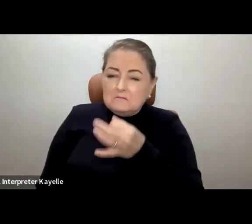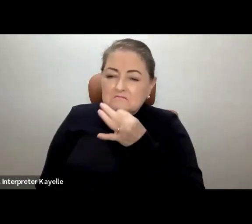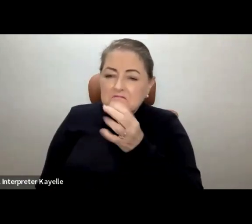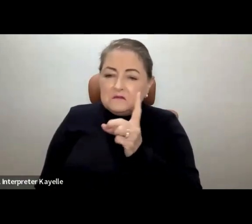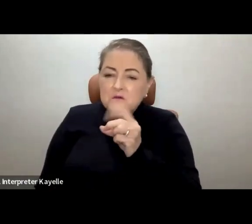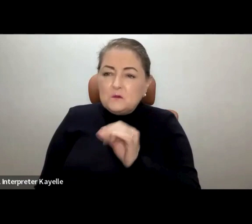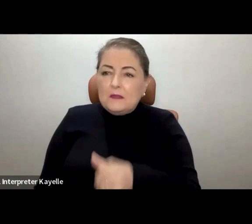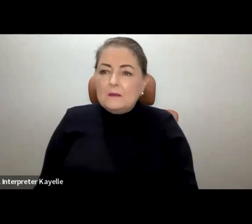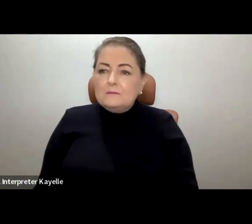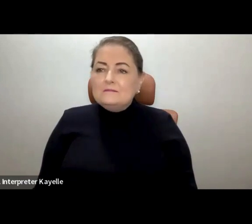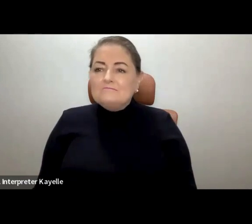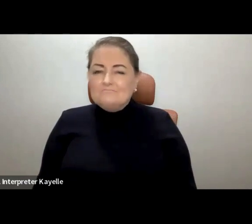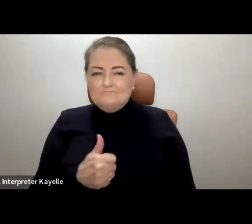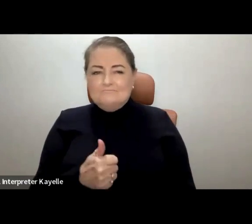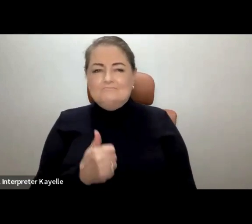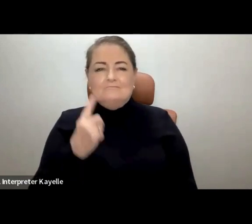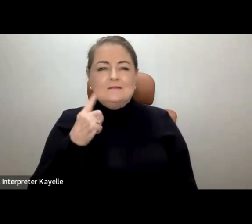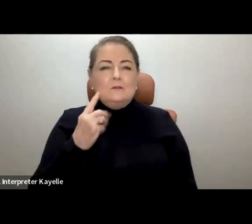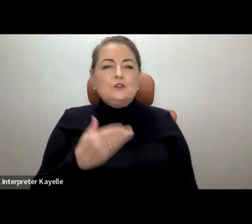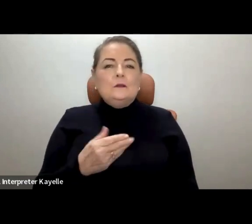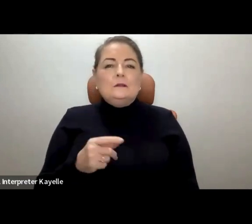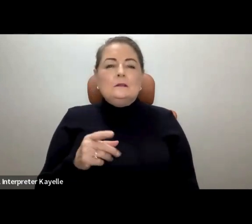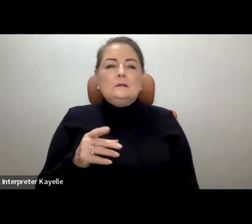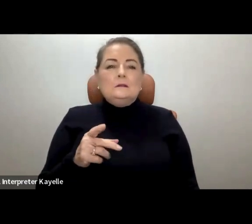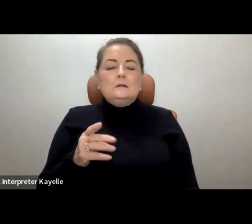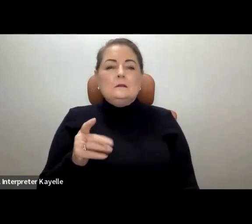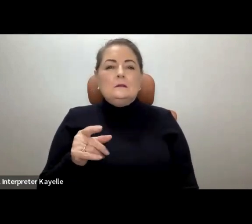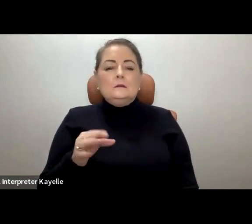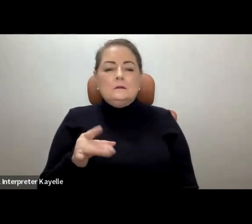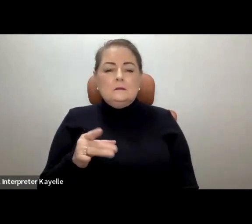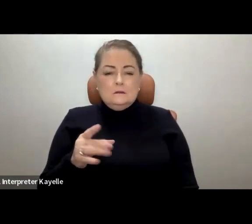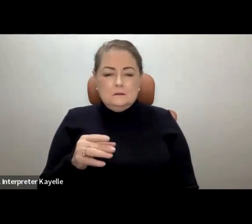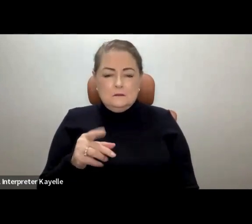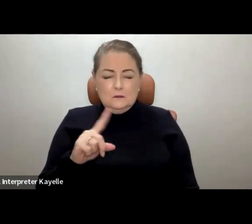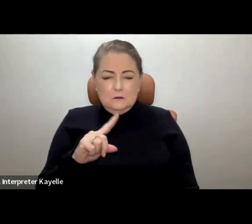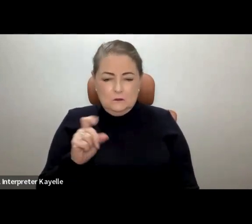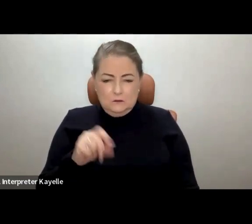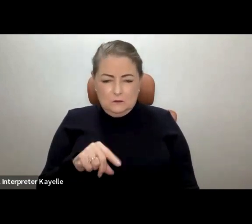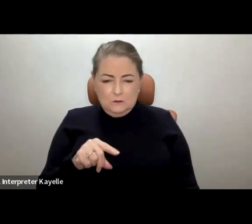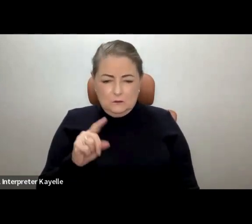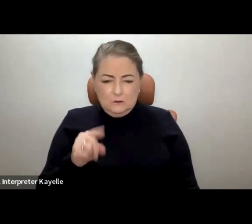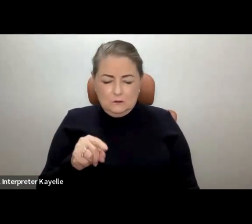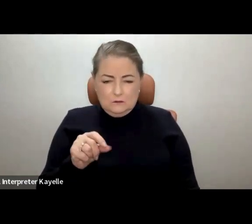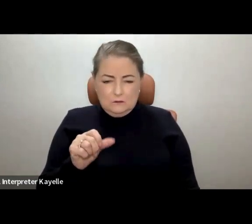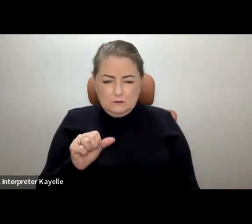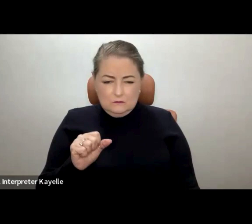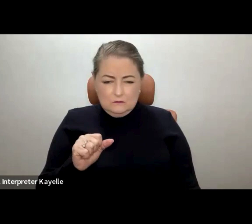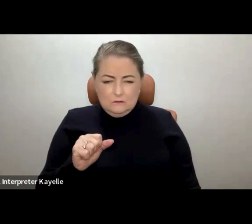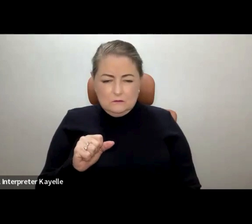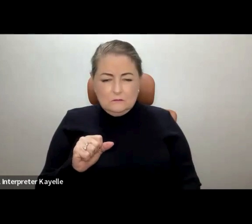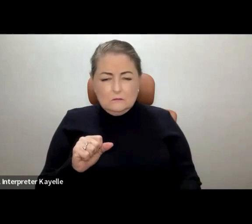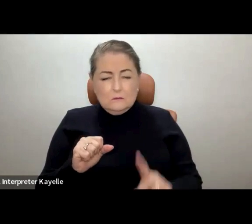[Tania Kalaitzidis] Sounds good. And a question we have is, do you think every